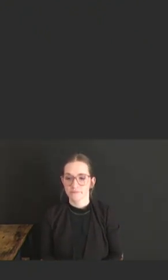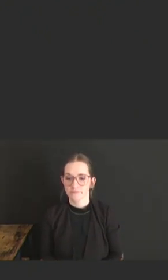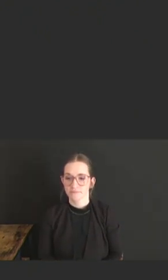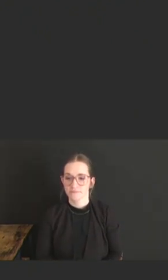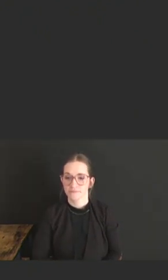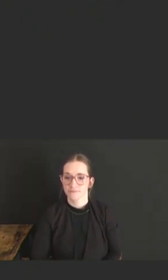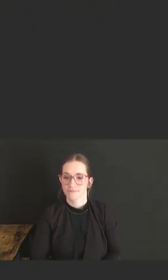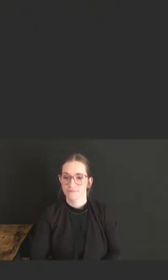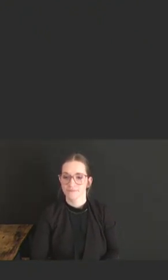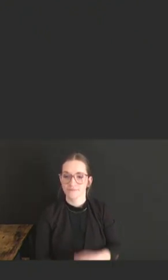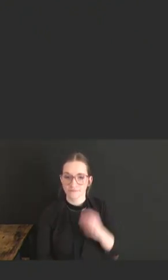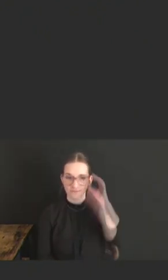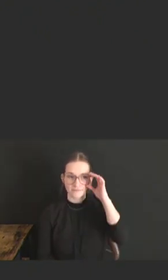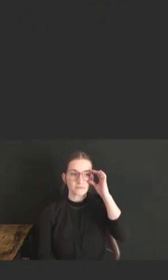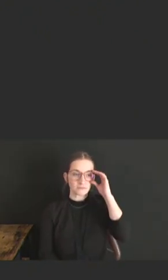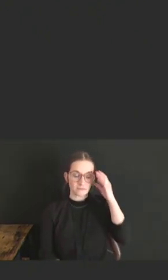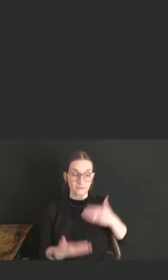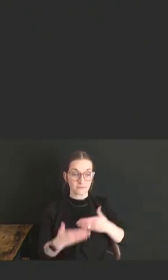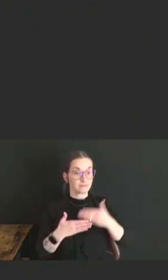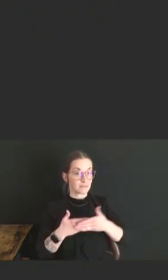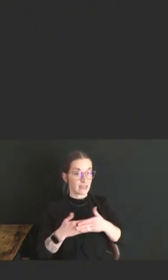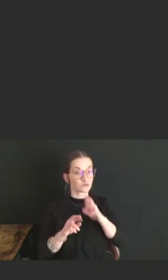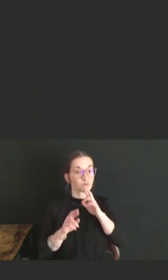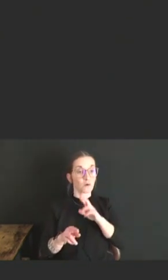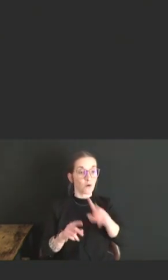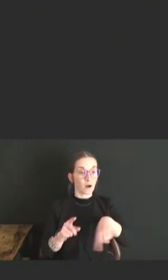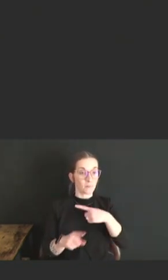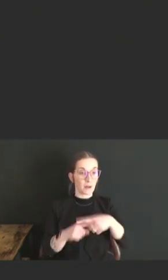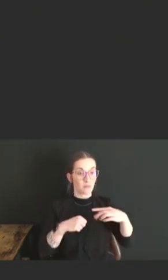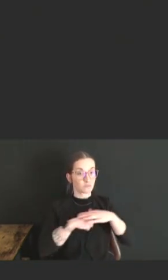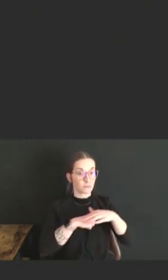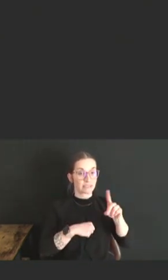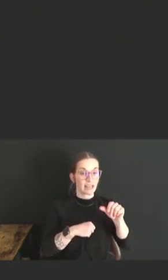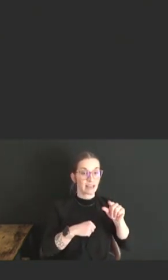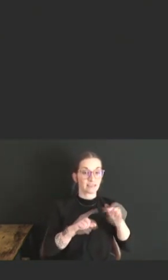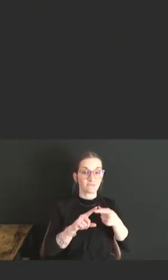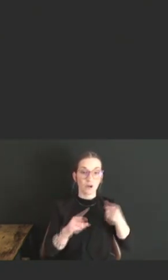Next, I will report on preliminary data from completed cardiologist or other healthcare